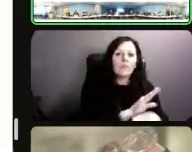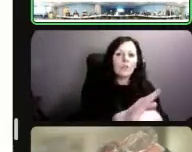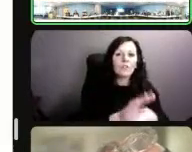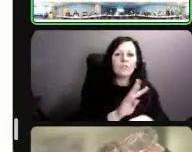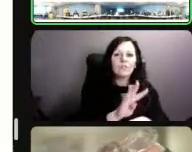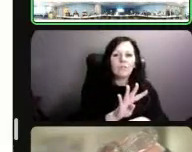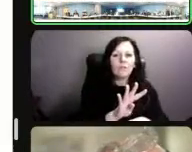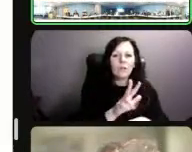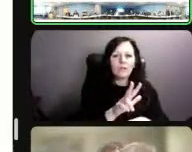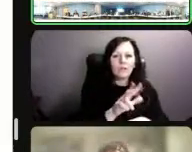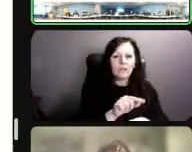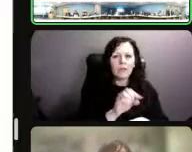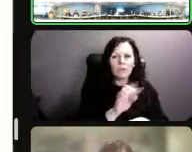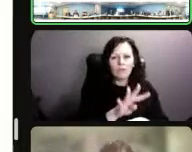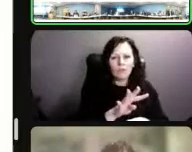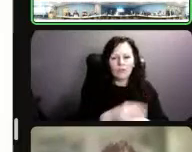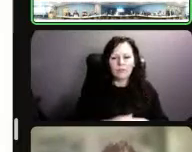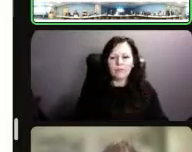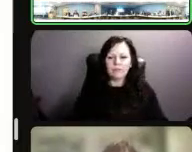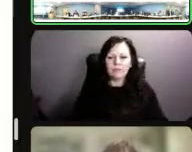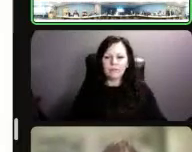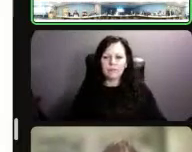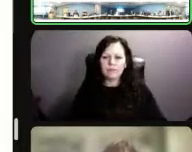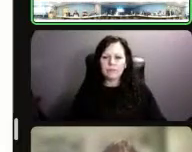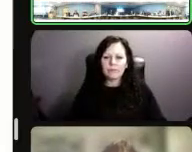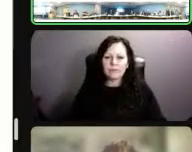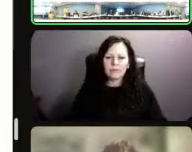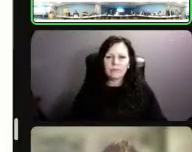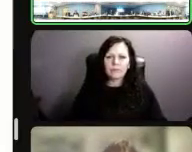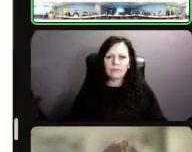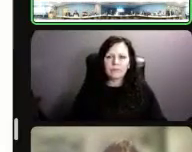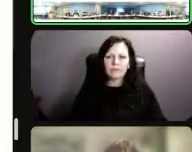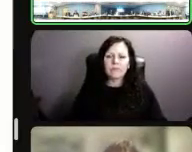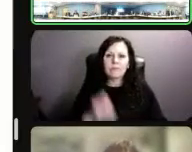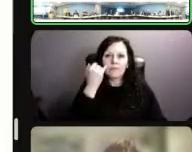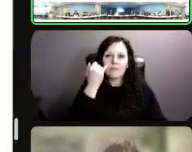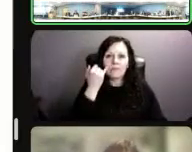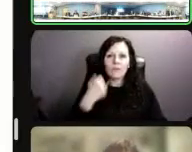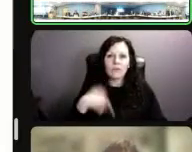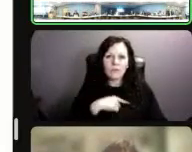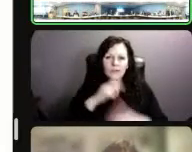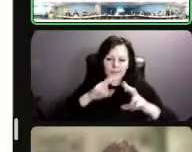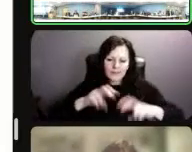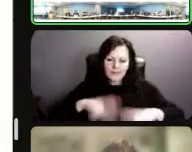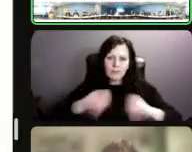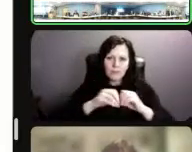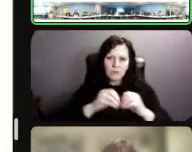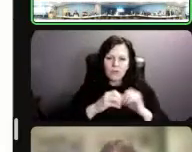THAT'S CORRECT.